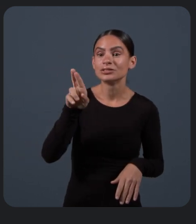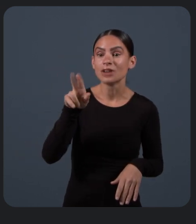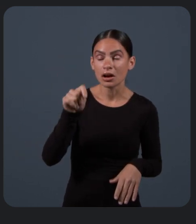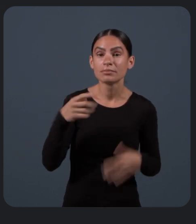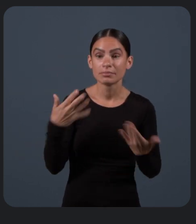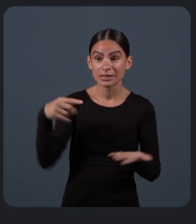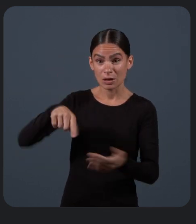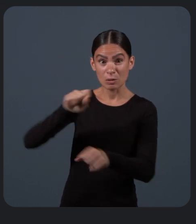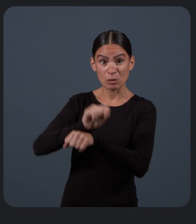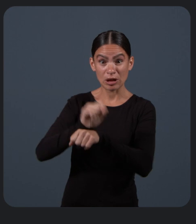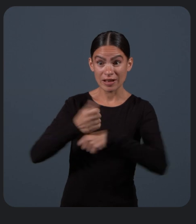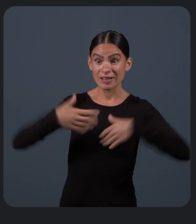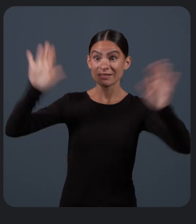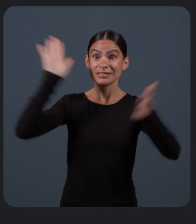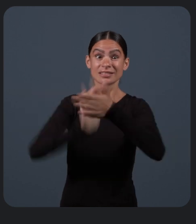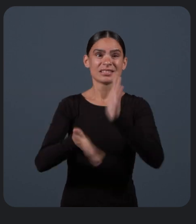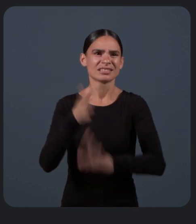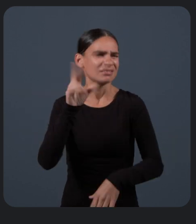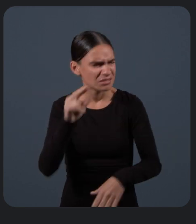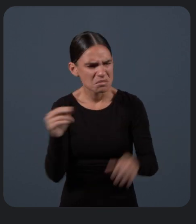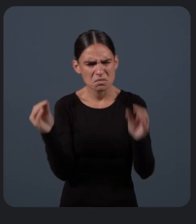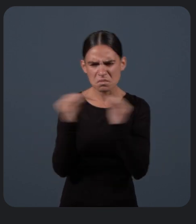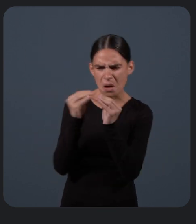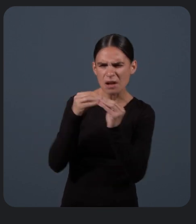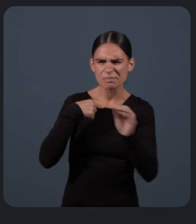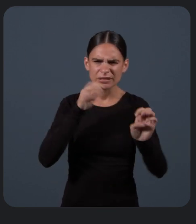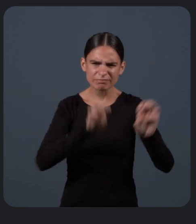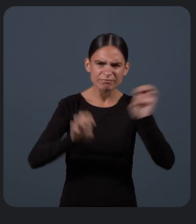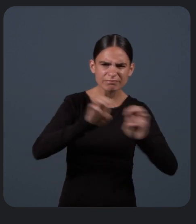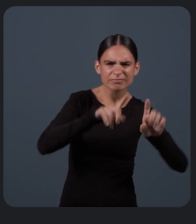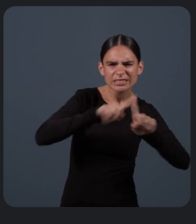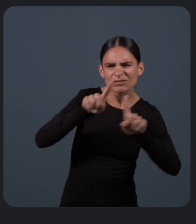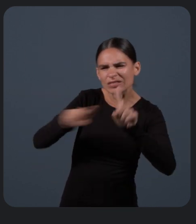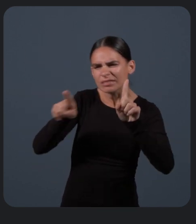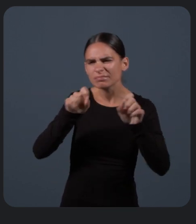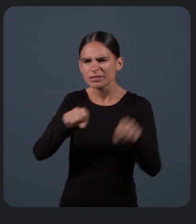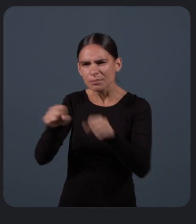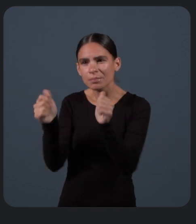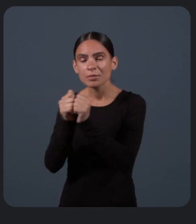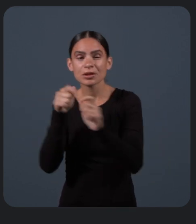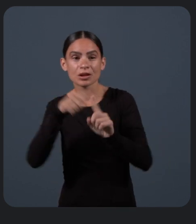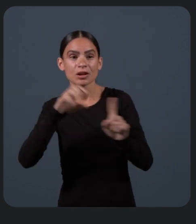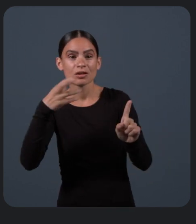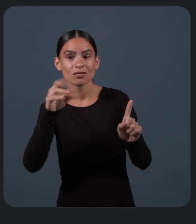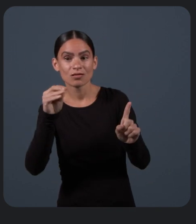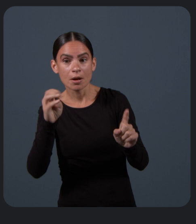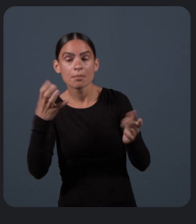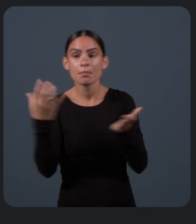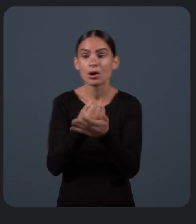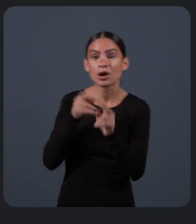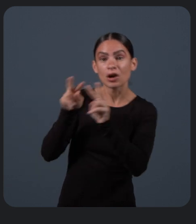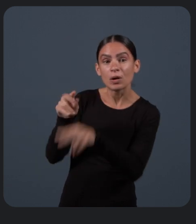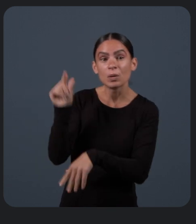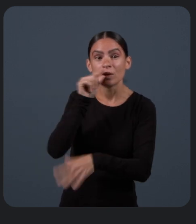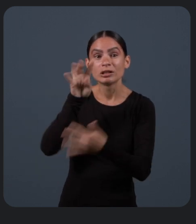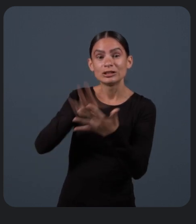experimenting in Chrome with new possibilities. For example, take a look at what Google Sheets is doing. They're experimenting with executing some of their Java